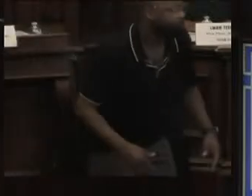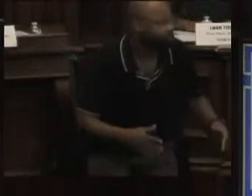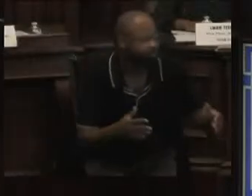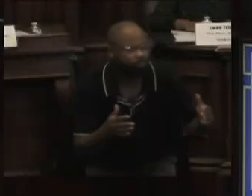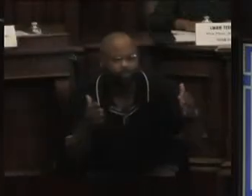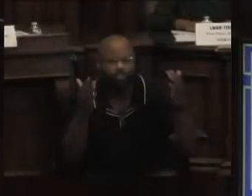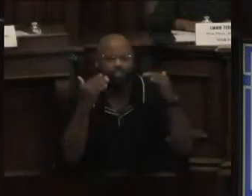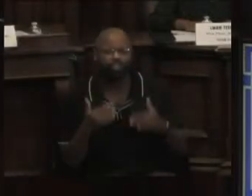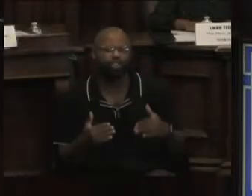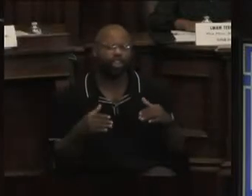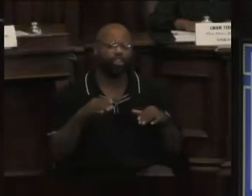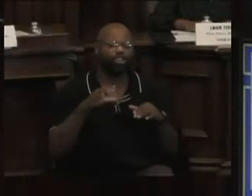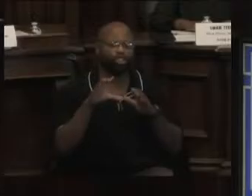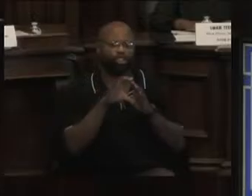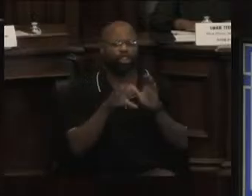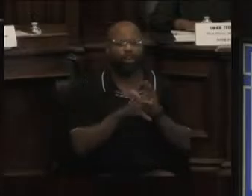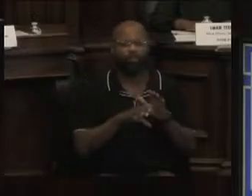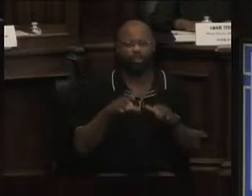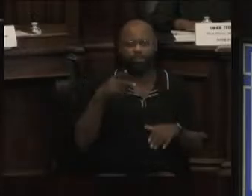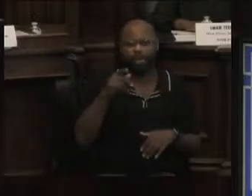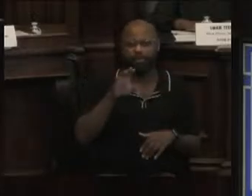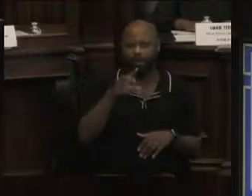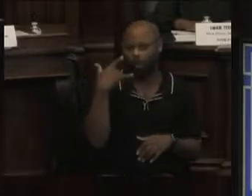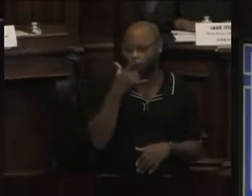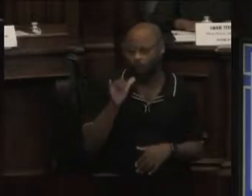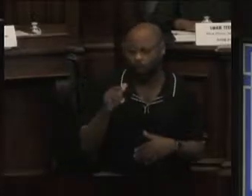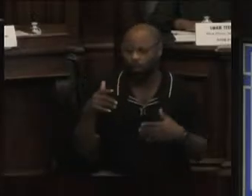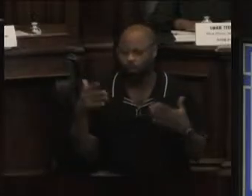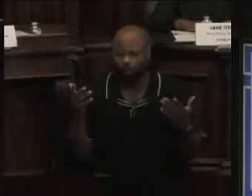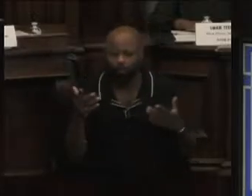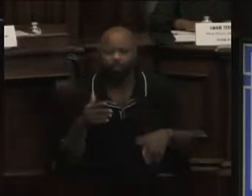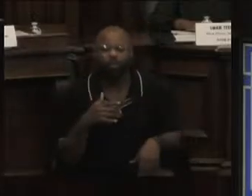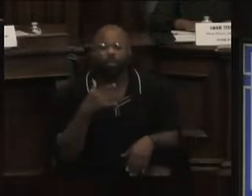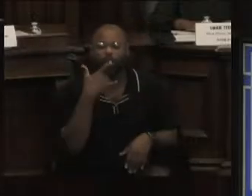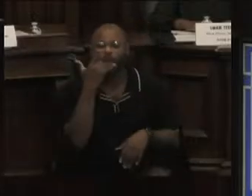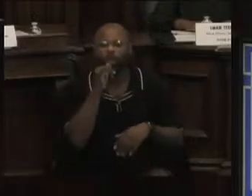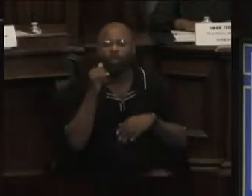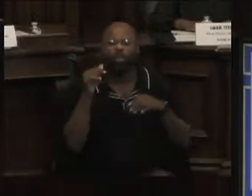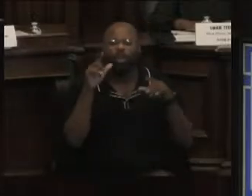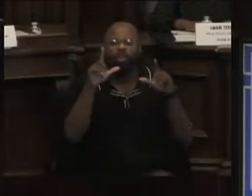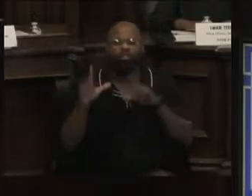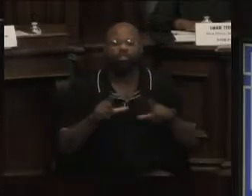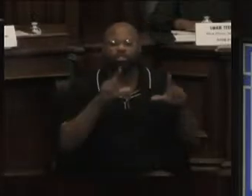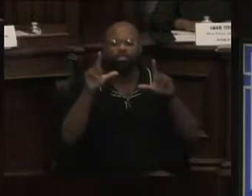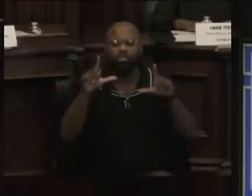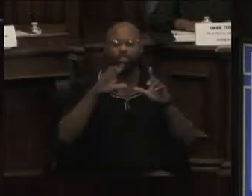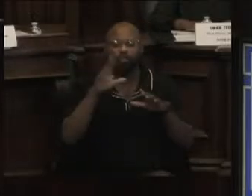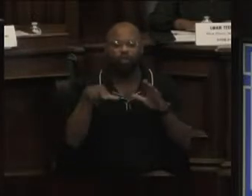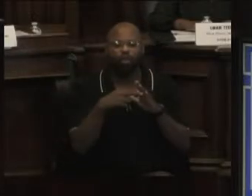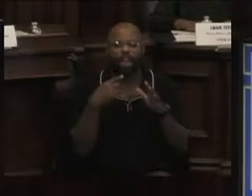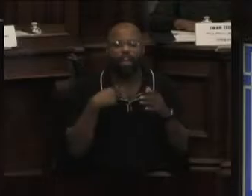the next chapter of the Police